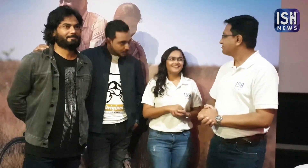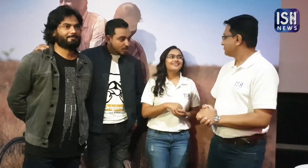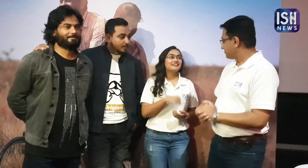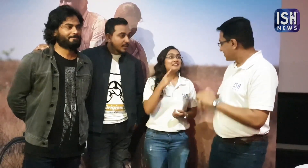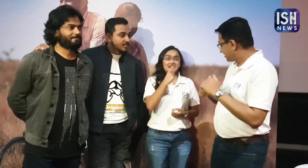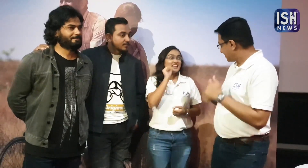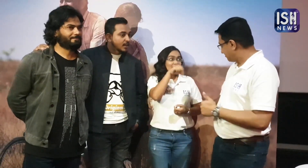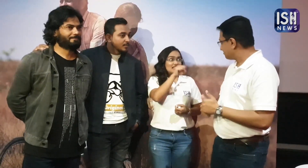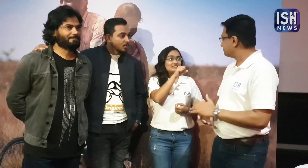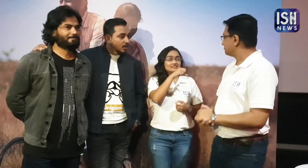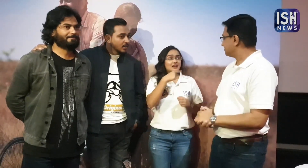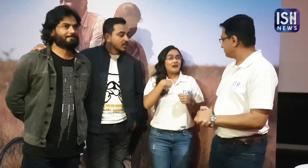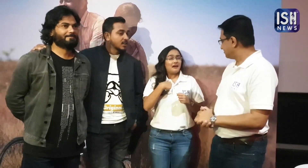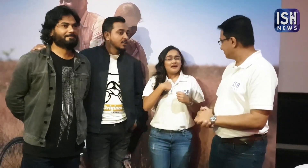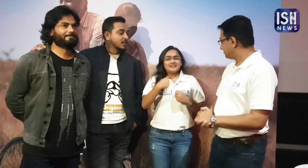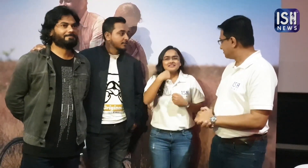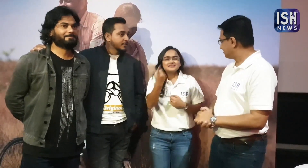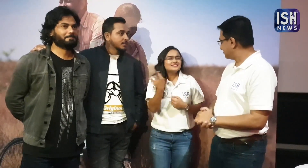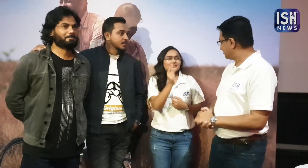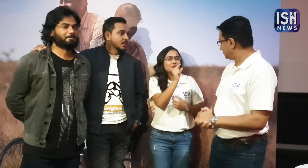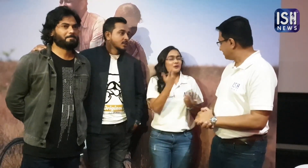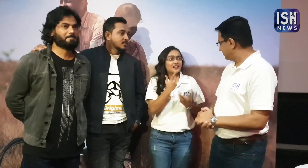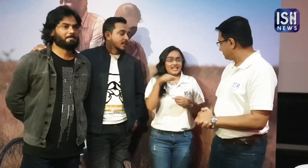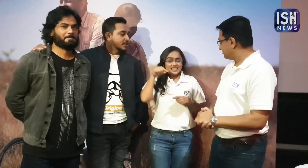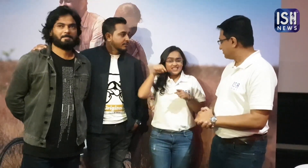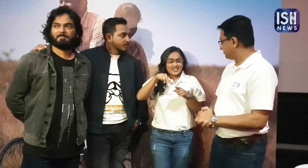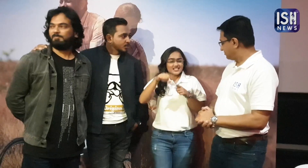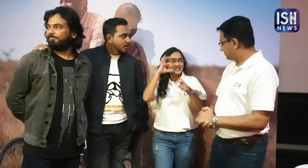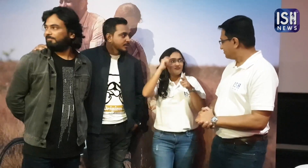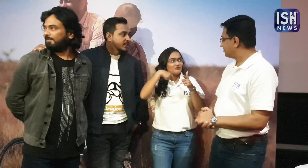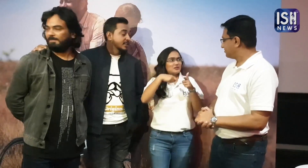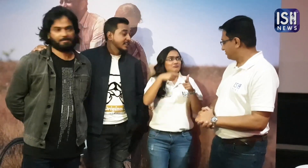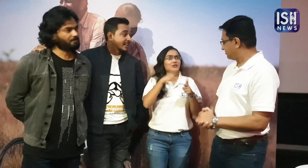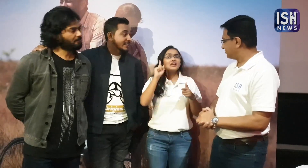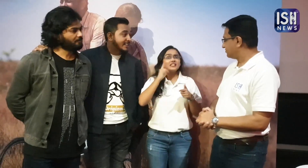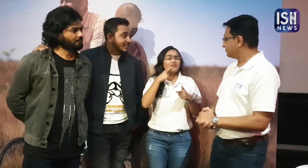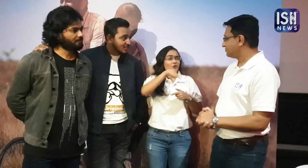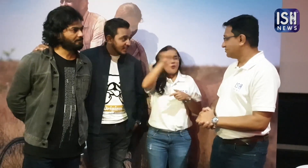Yes surely. I would like to say that the entire Deaf community must go and watch the film.